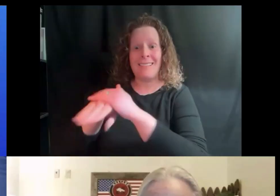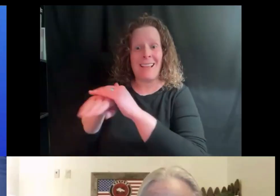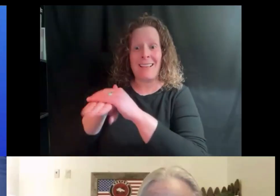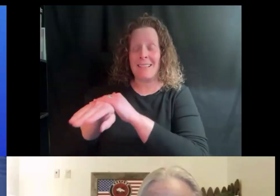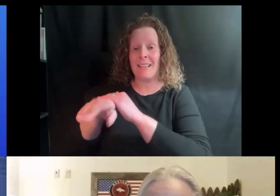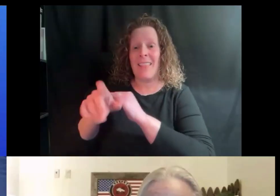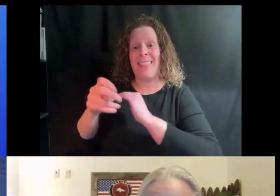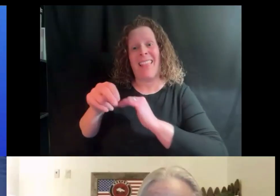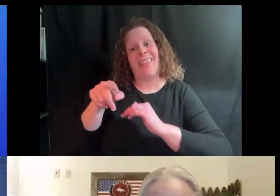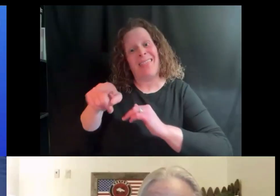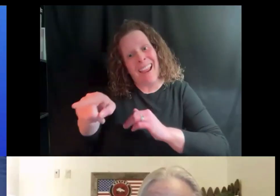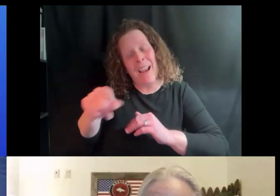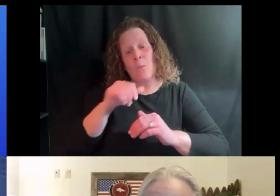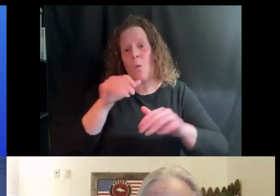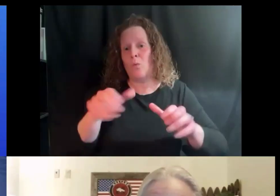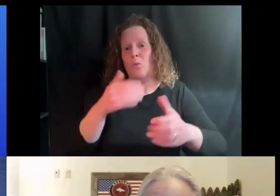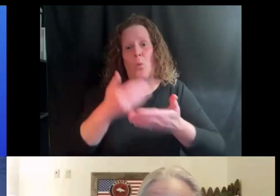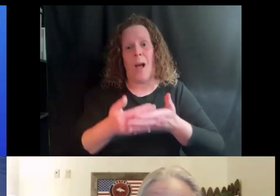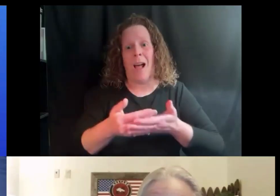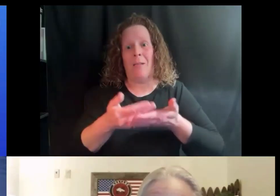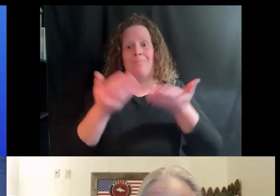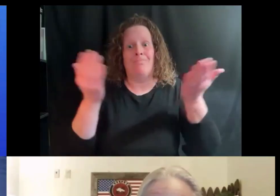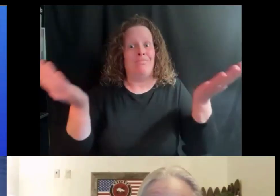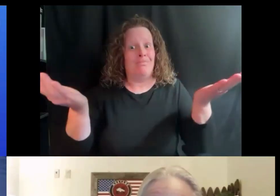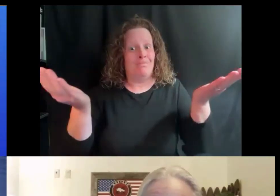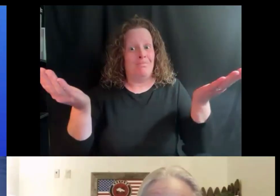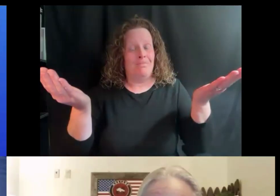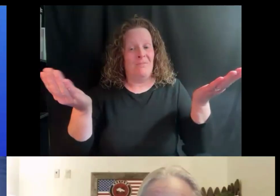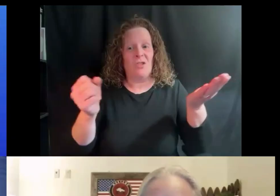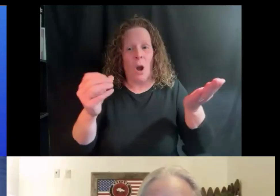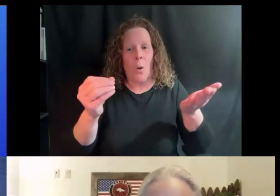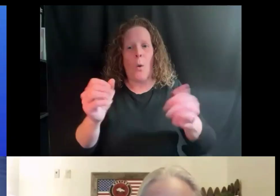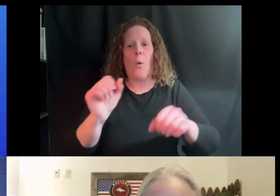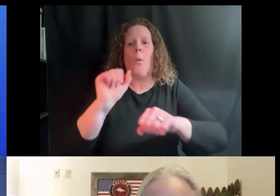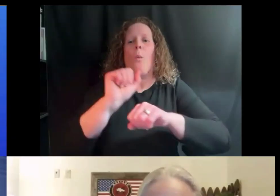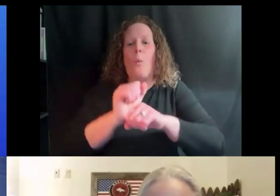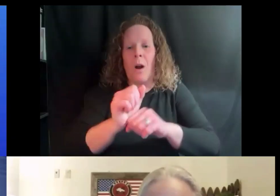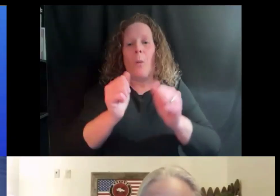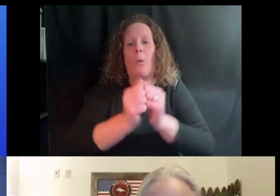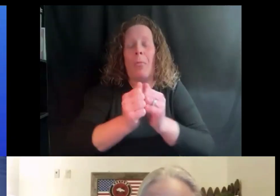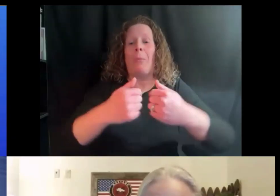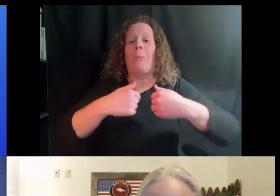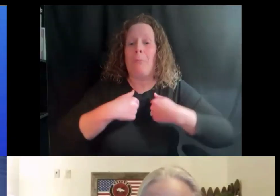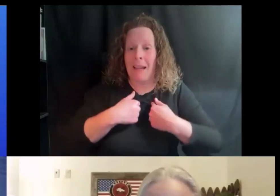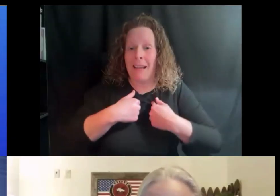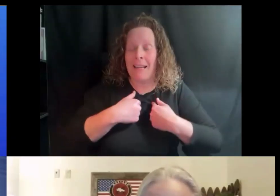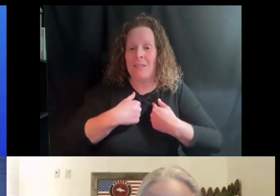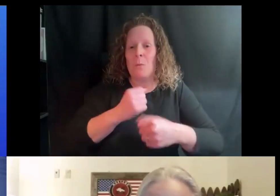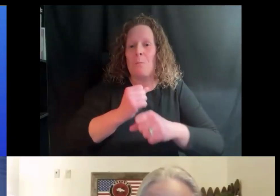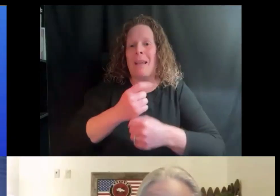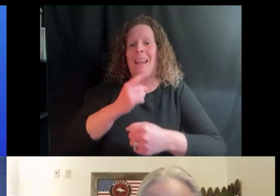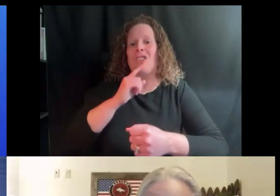but the fact is that they were given the opportunity right? If they don't take the opportunity as part